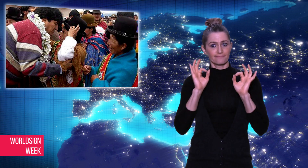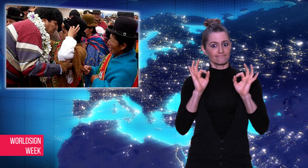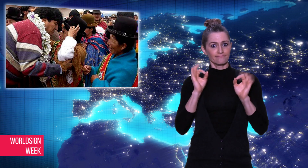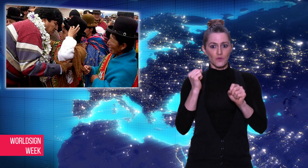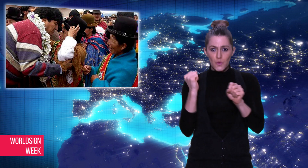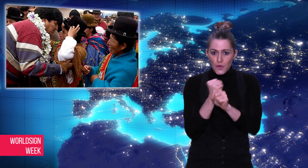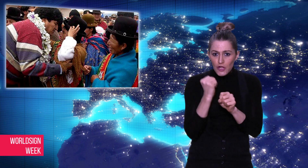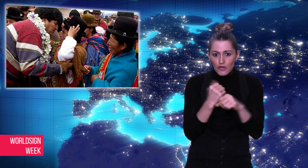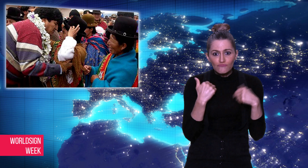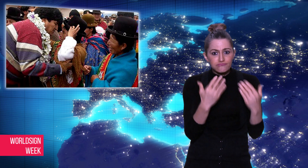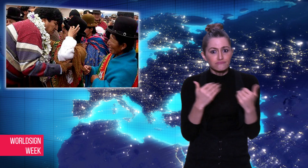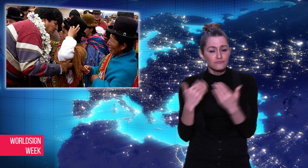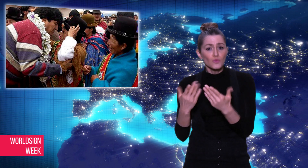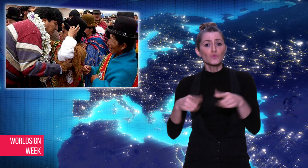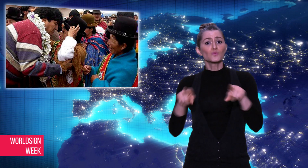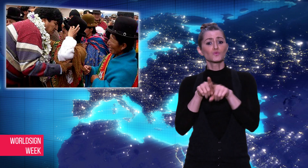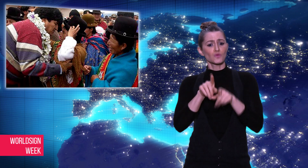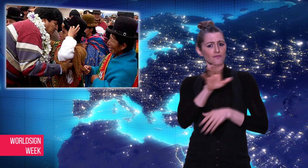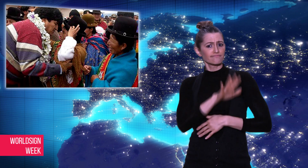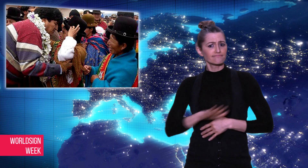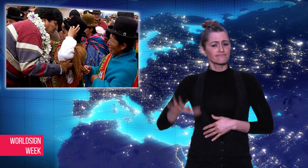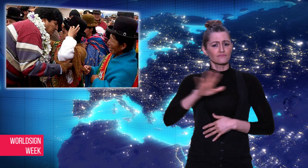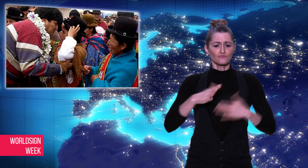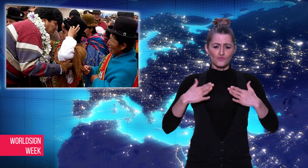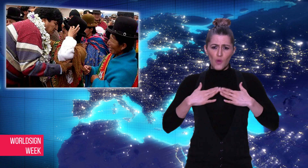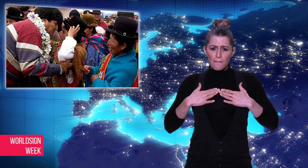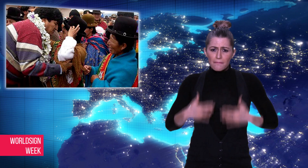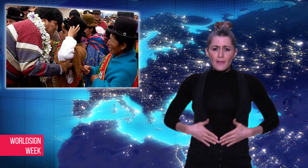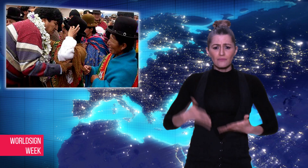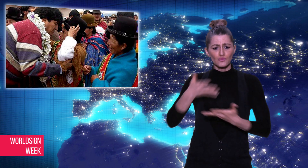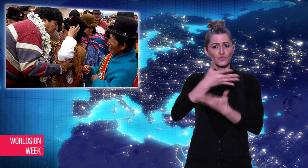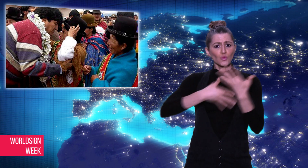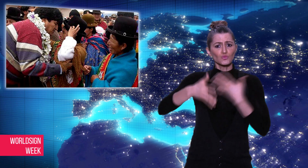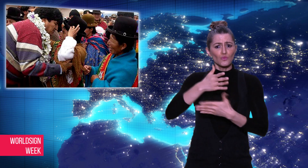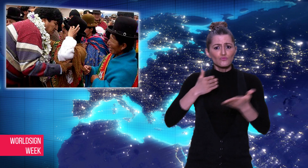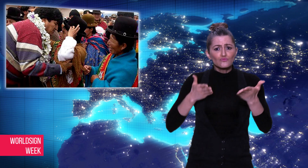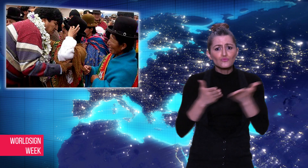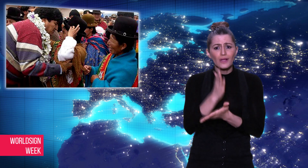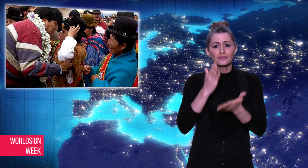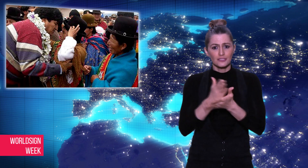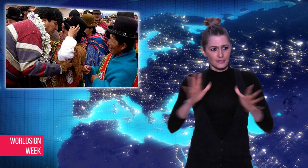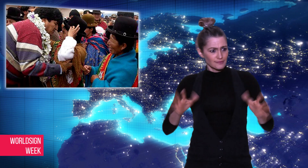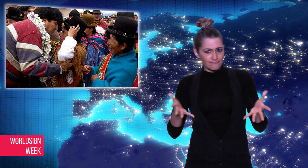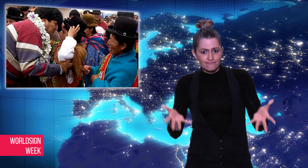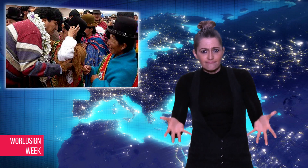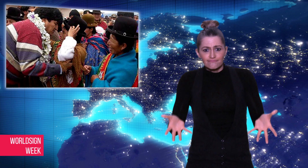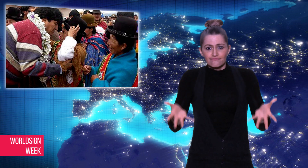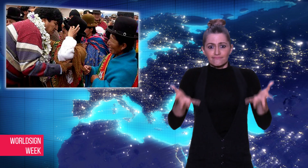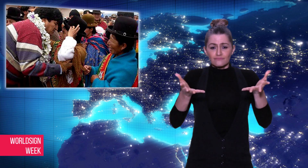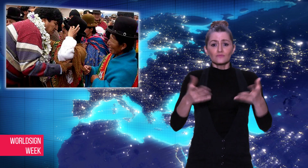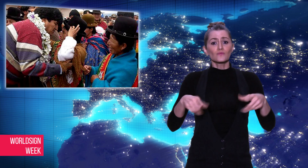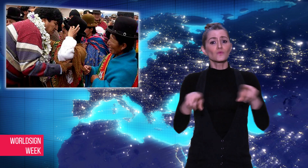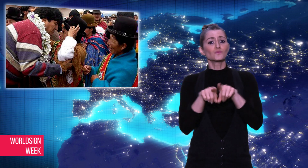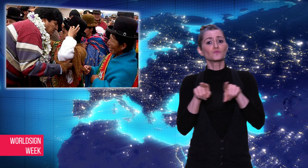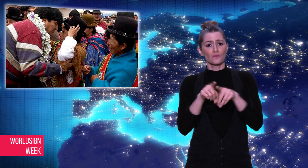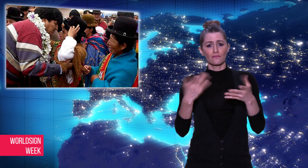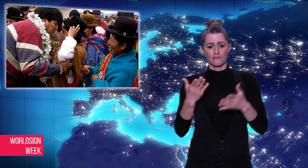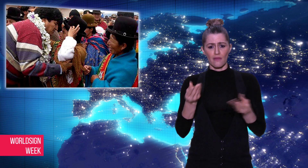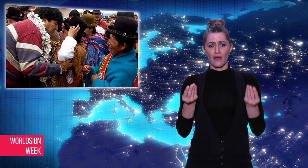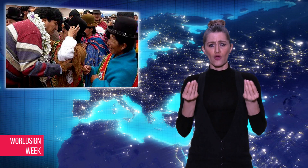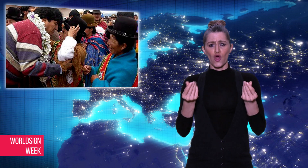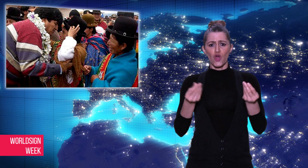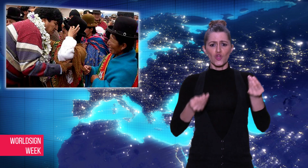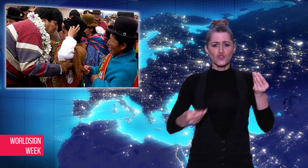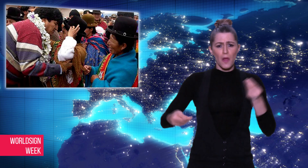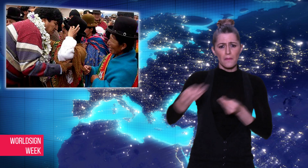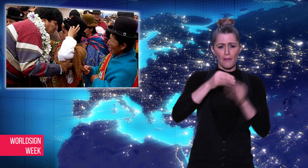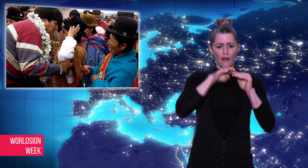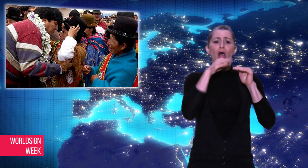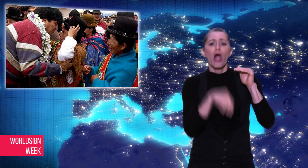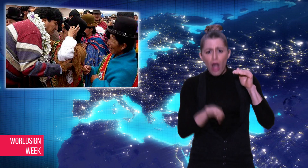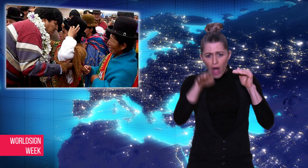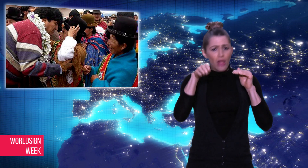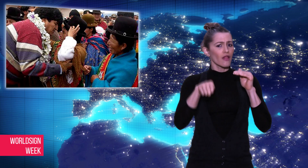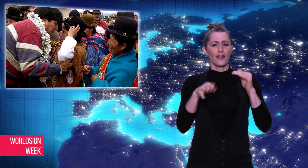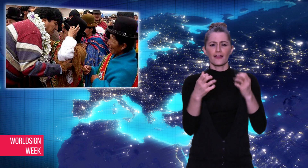millions of people, increasing social rights,